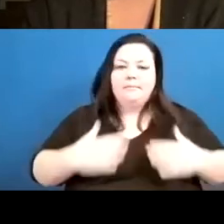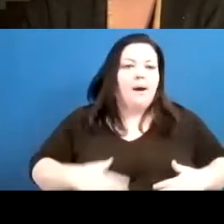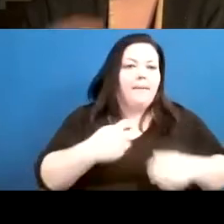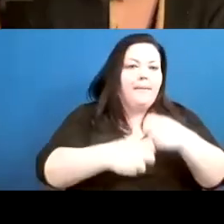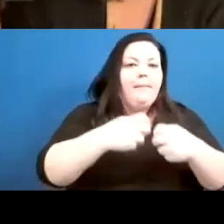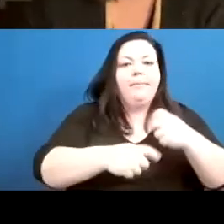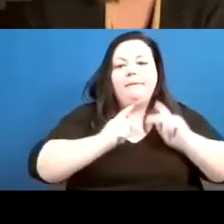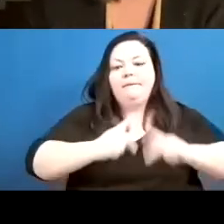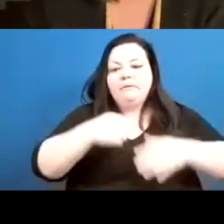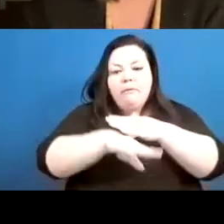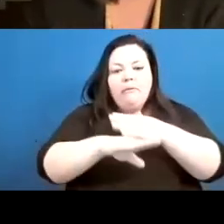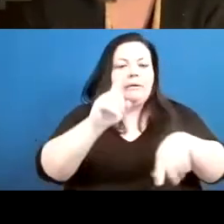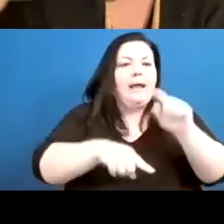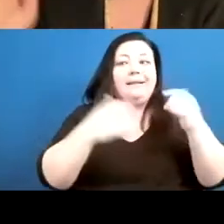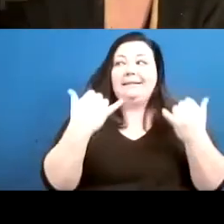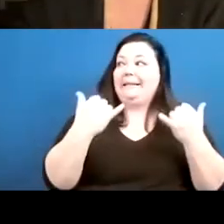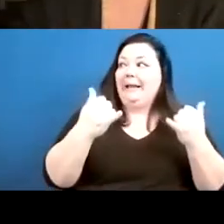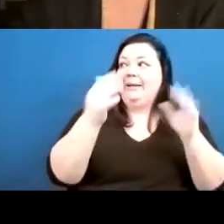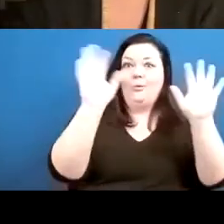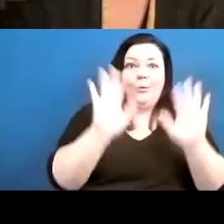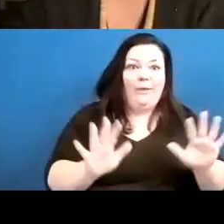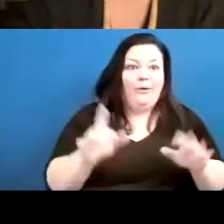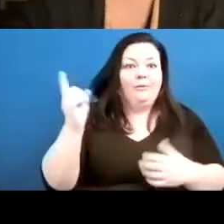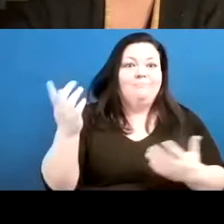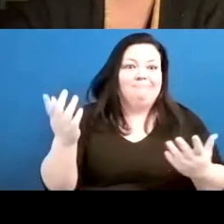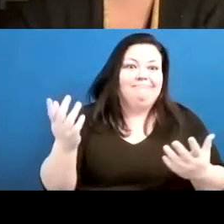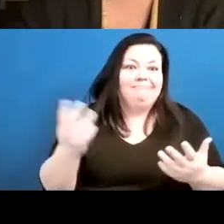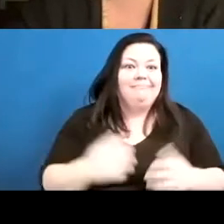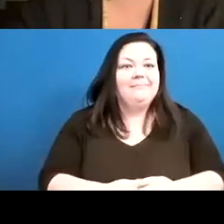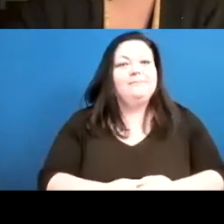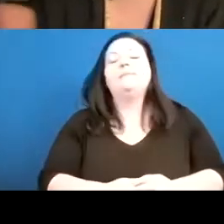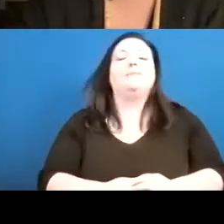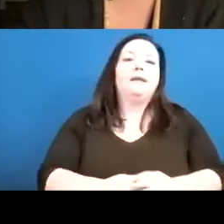and, on days like today, weather. Even when we return to an in-person